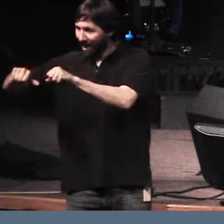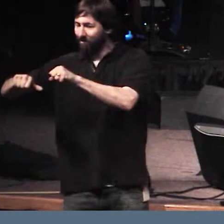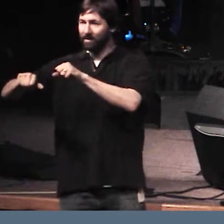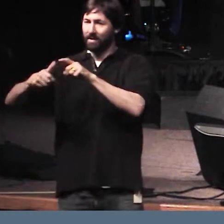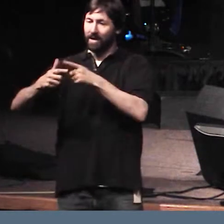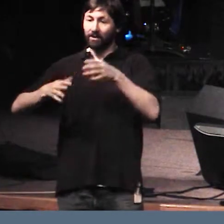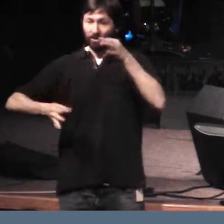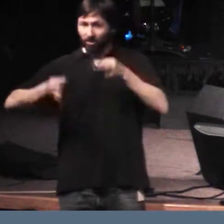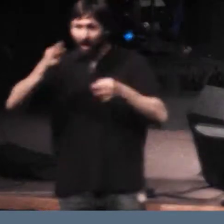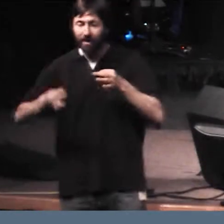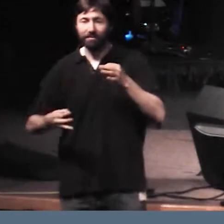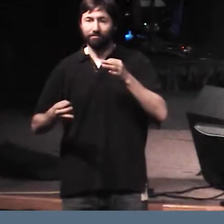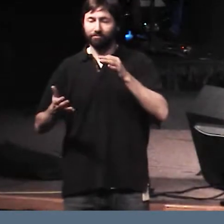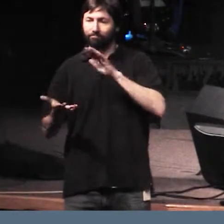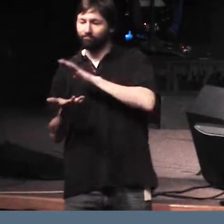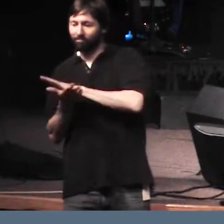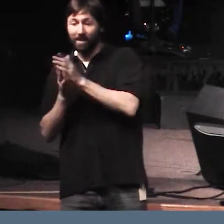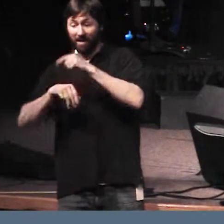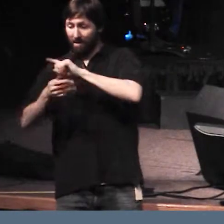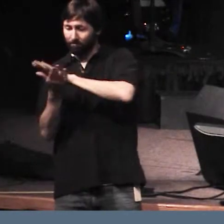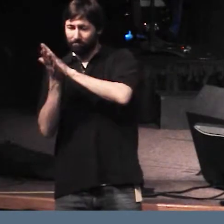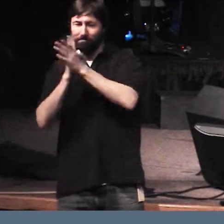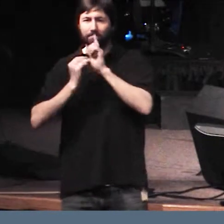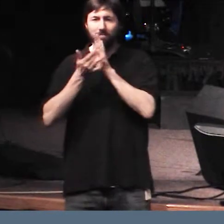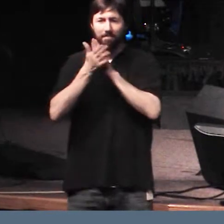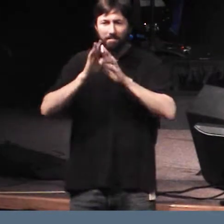would be a time of peace and prosperity again The terrible thing about my day is that we